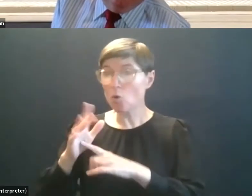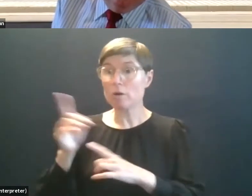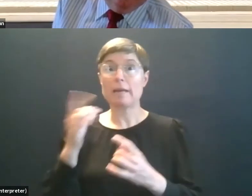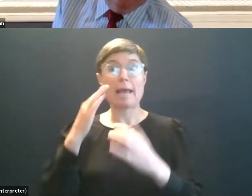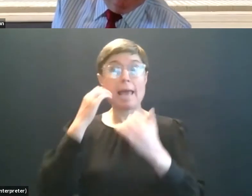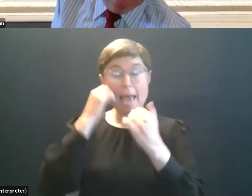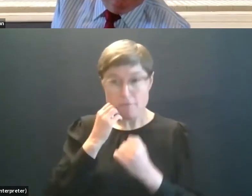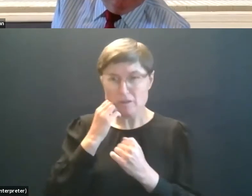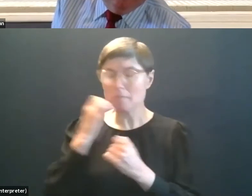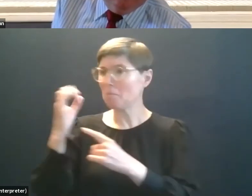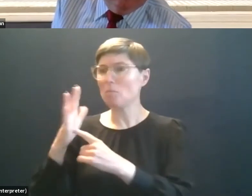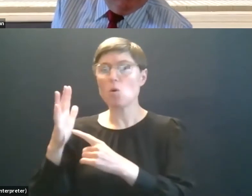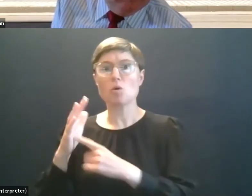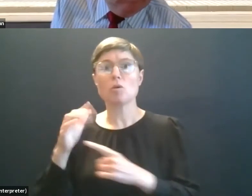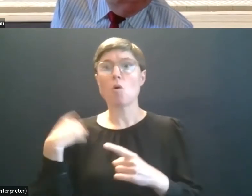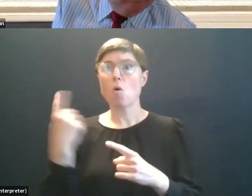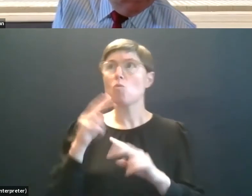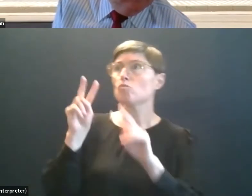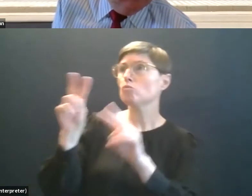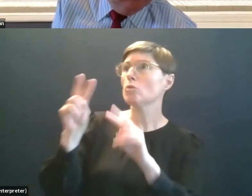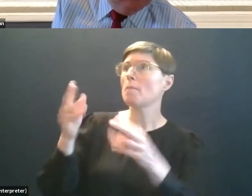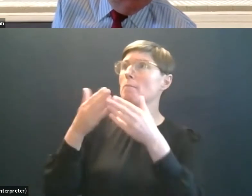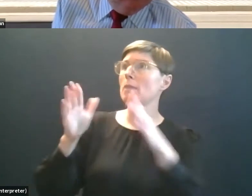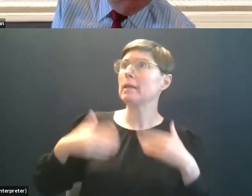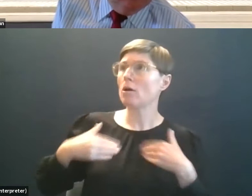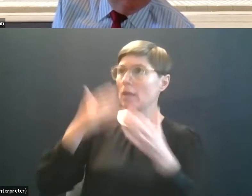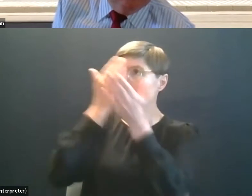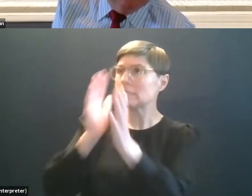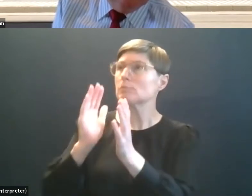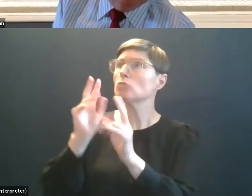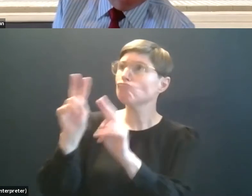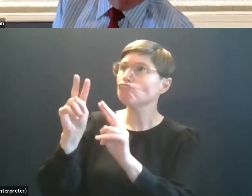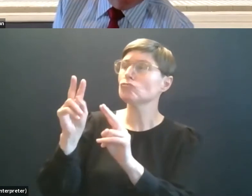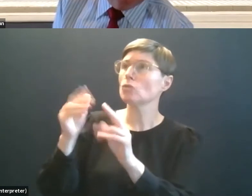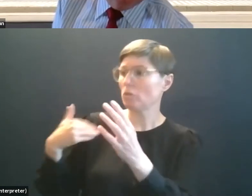Medical Officers and the like and we could take that with us. We could take with us too